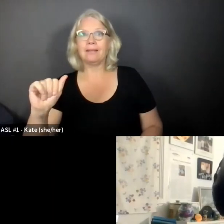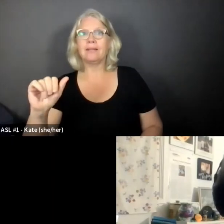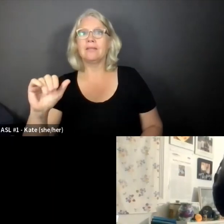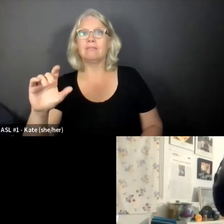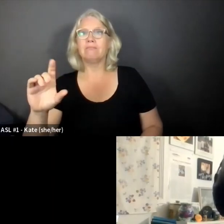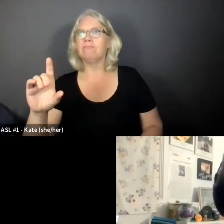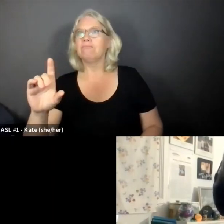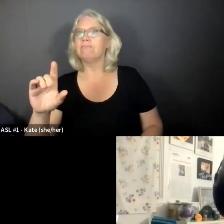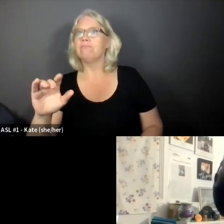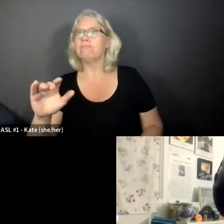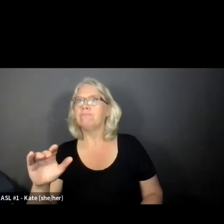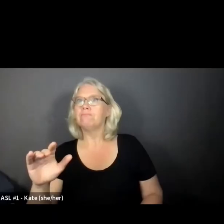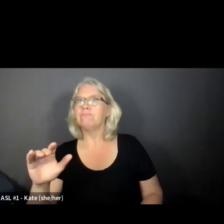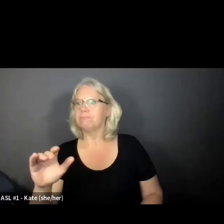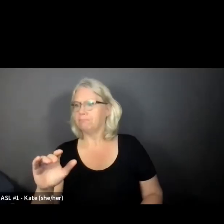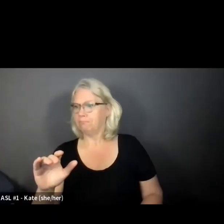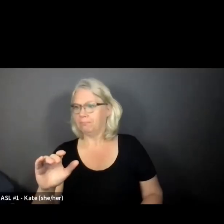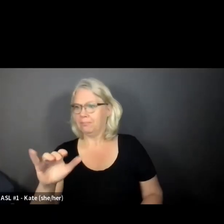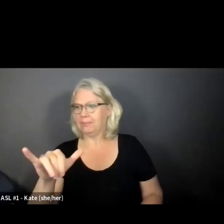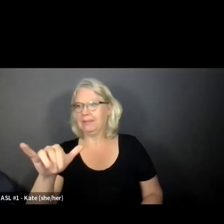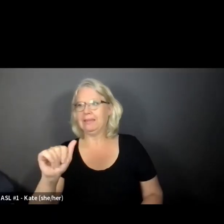ANY DISCUSSION?